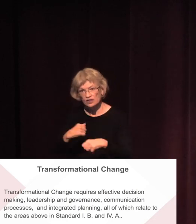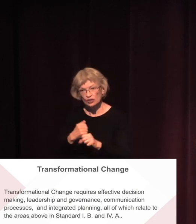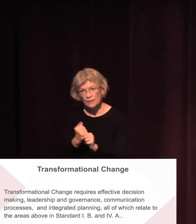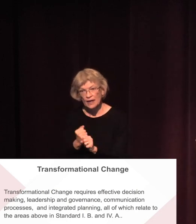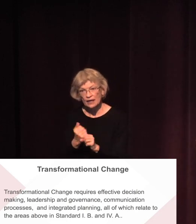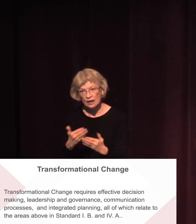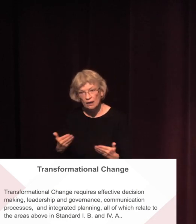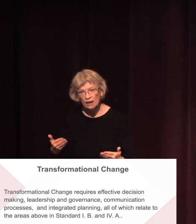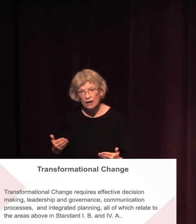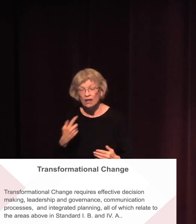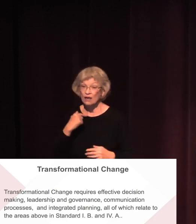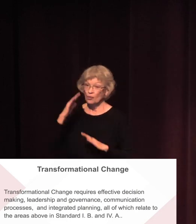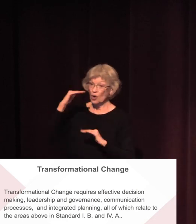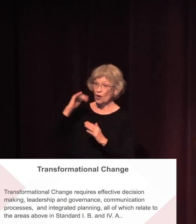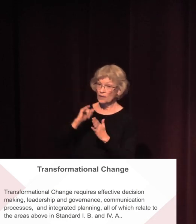While our goal is to create a more streamlined and effective